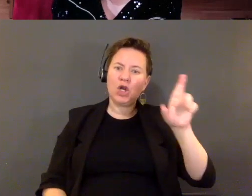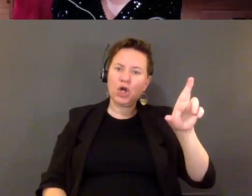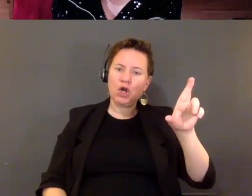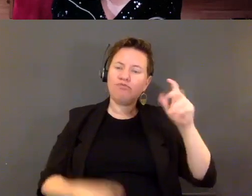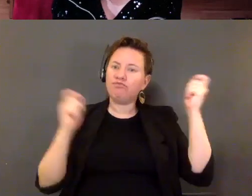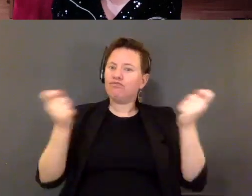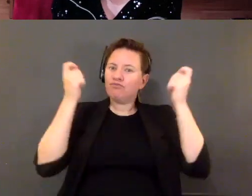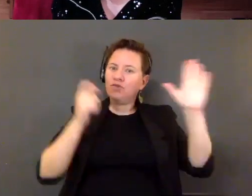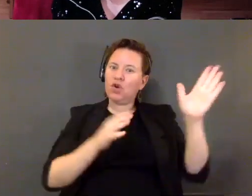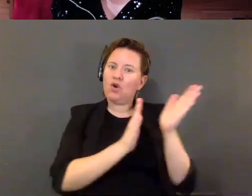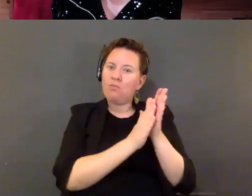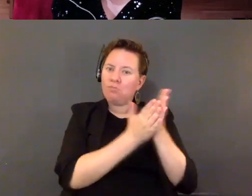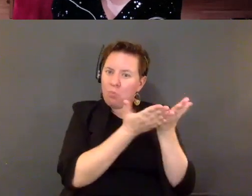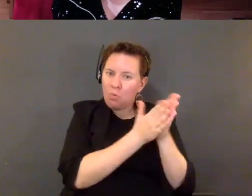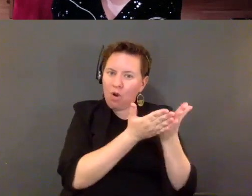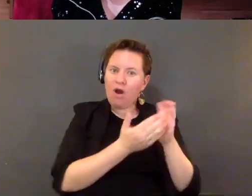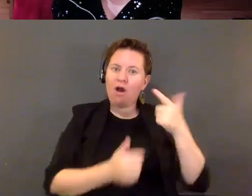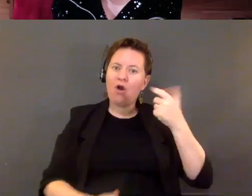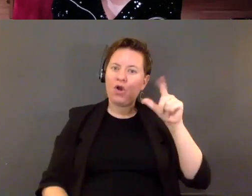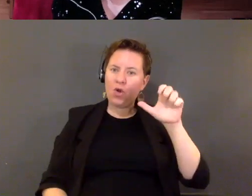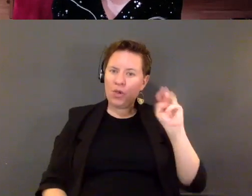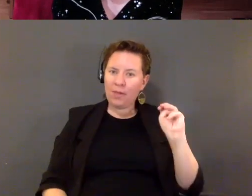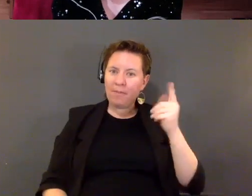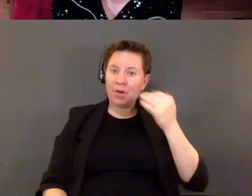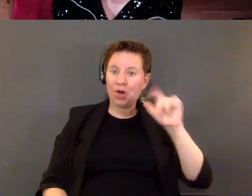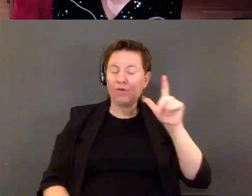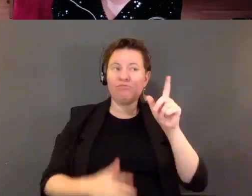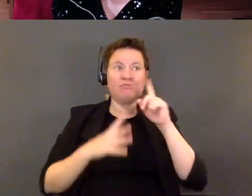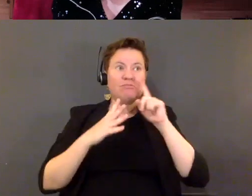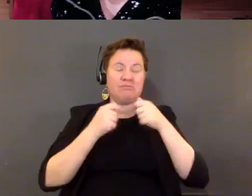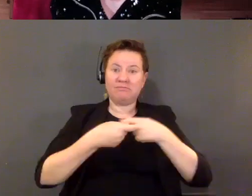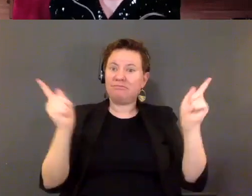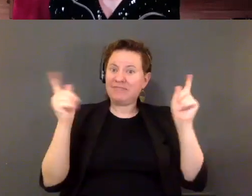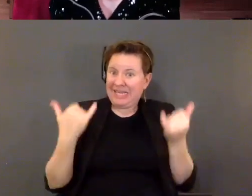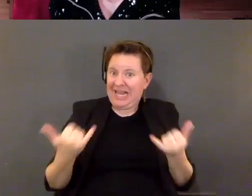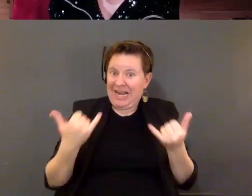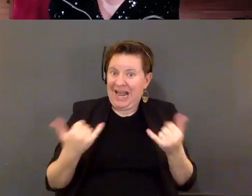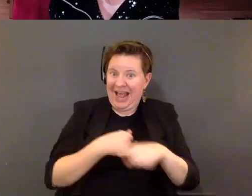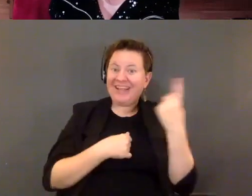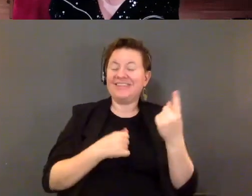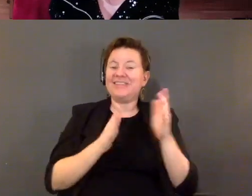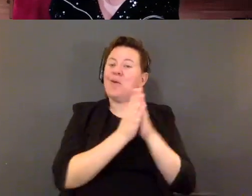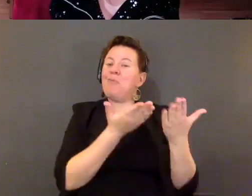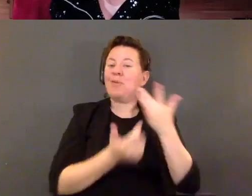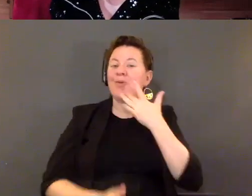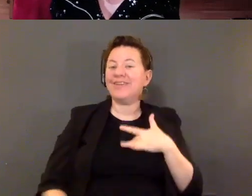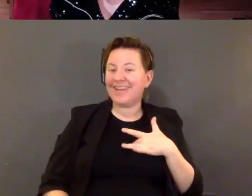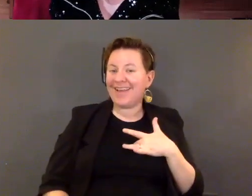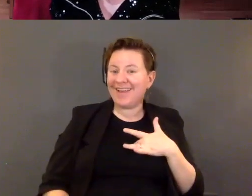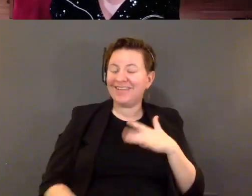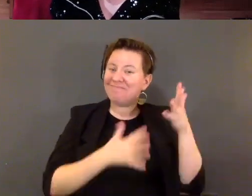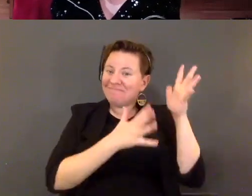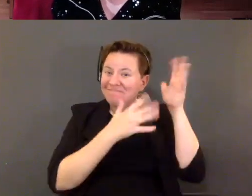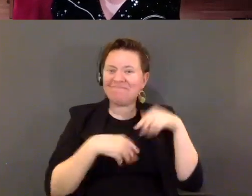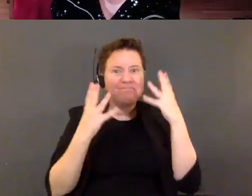Golem Girl, which published today! This is the book birthday um this beautiful book um that